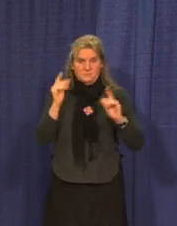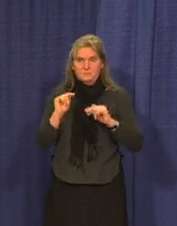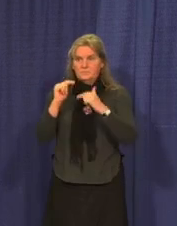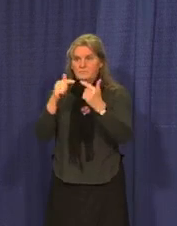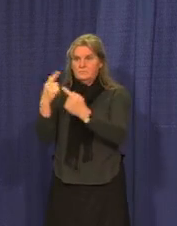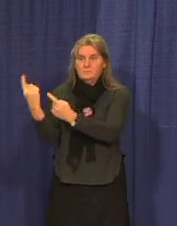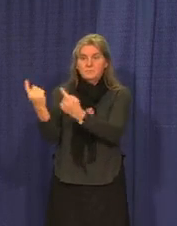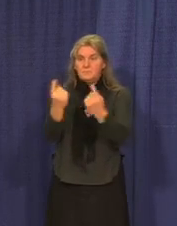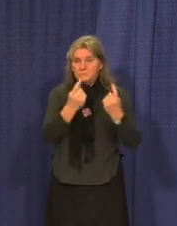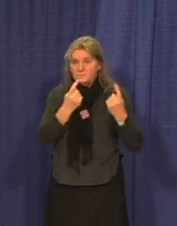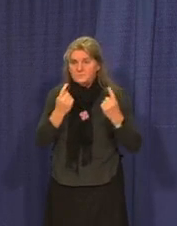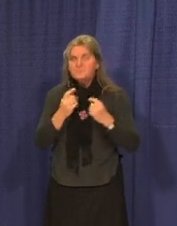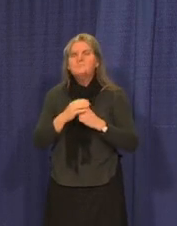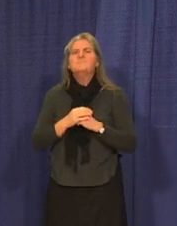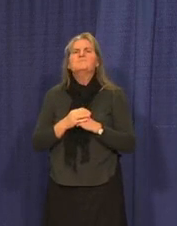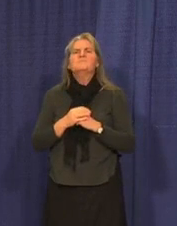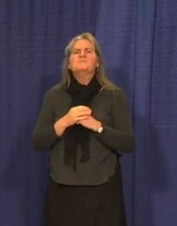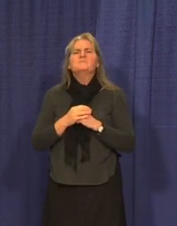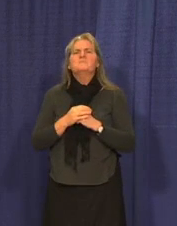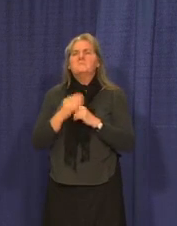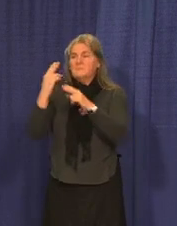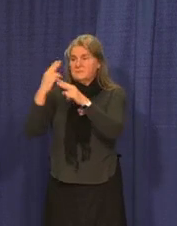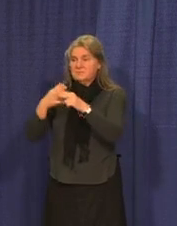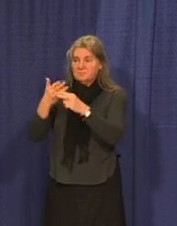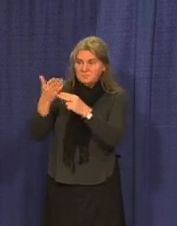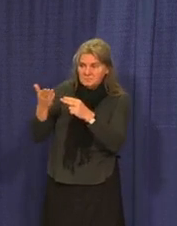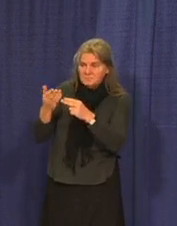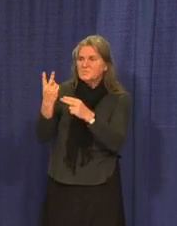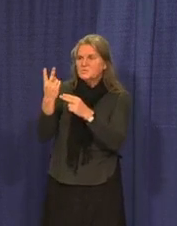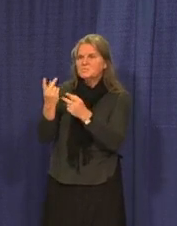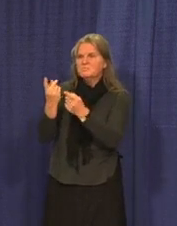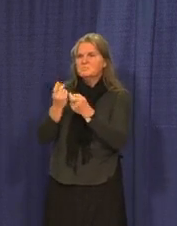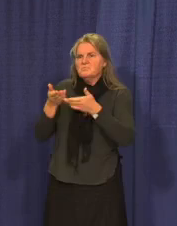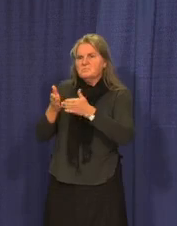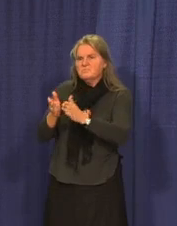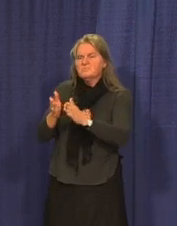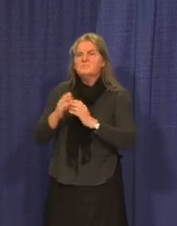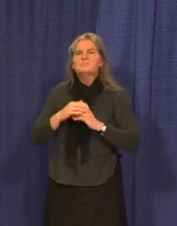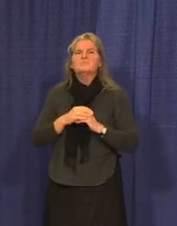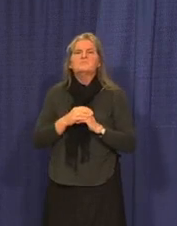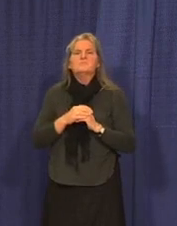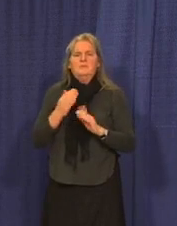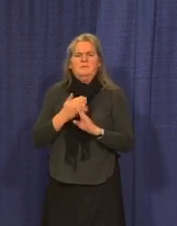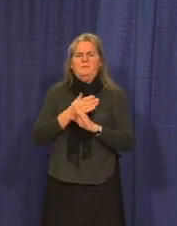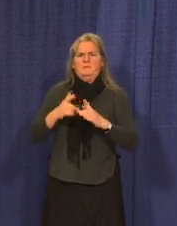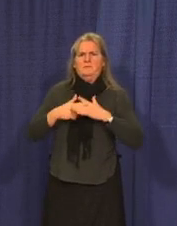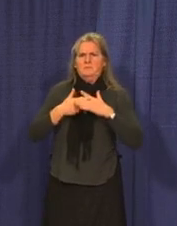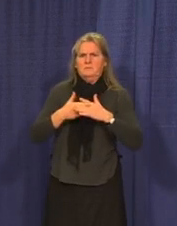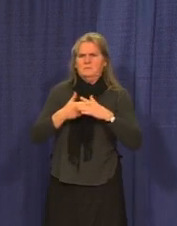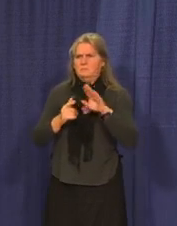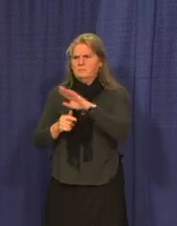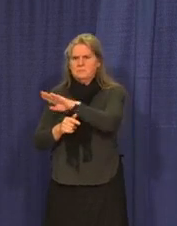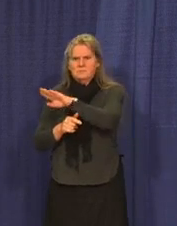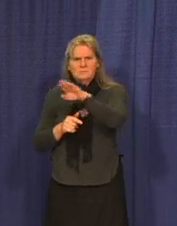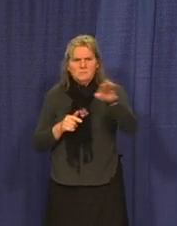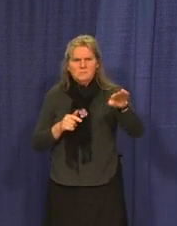directorate. Allowing our speakers will go to the phone line for questions from reporters. We will call you by name and you will each of two questions.